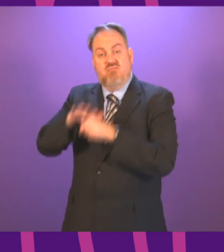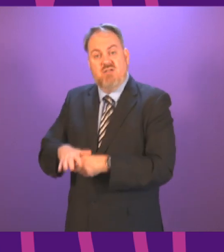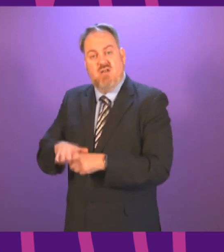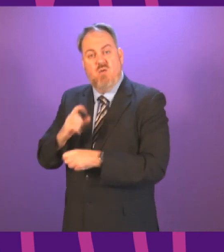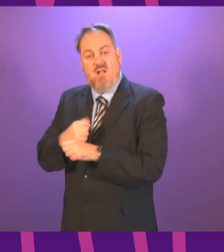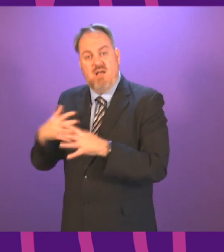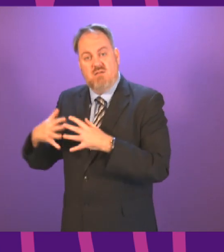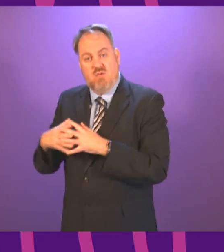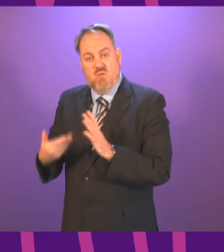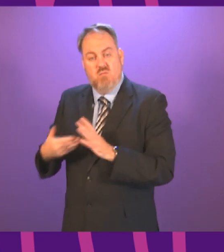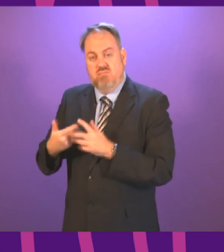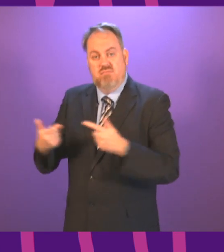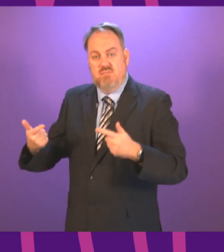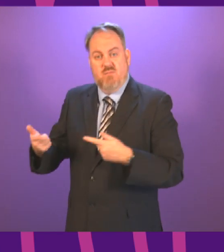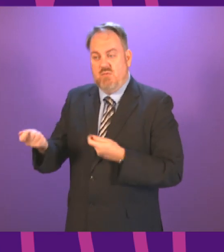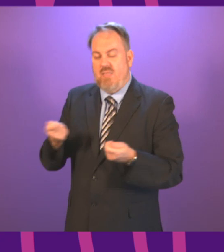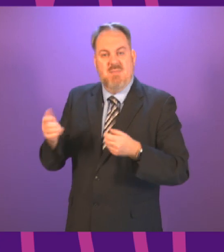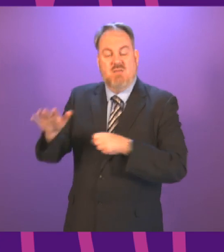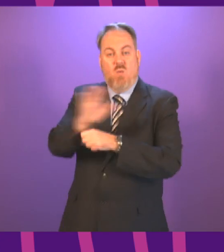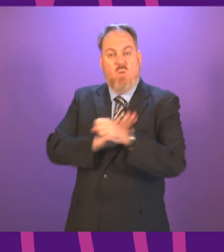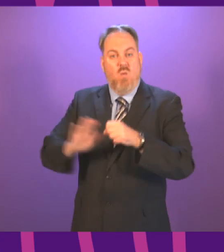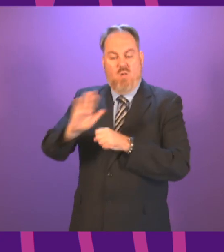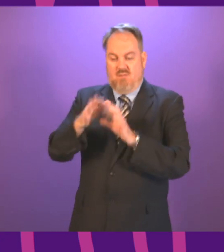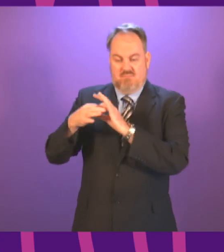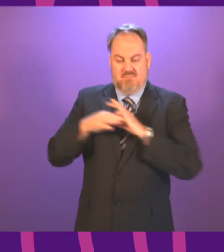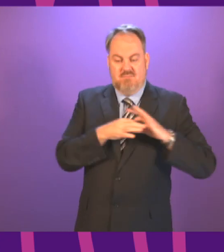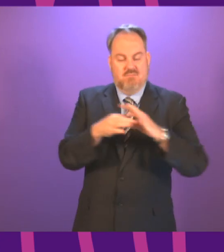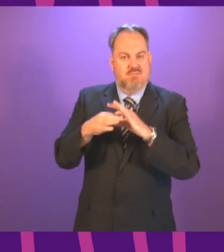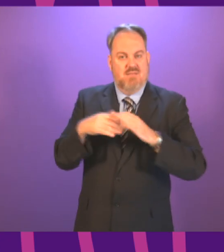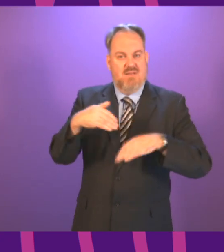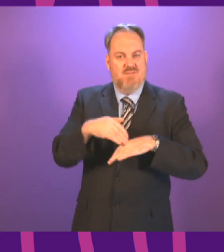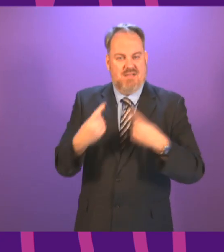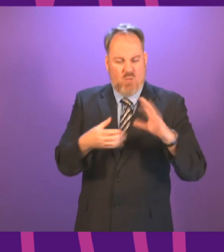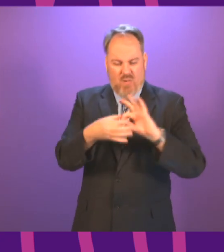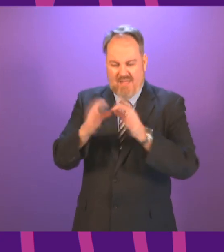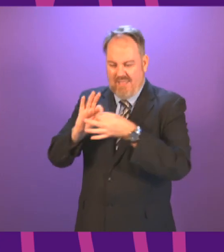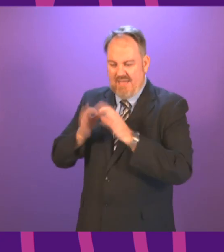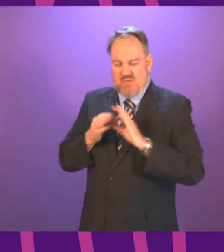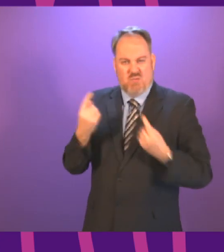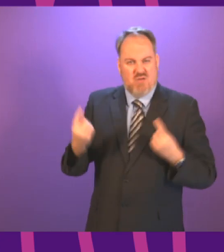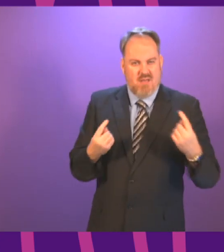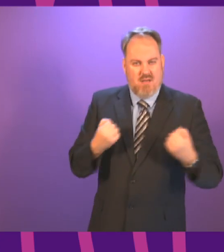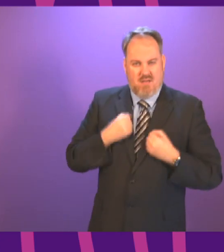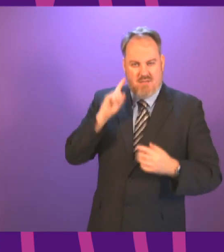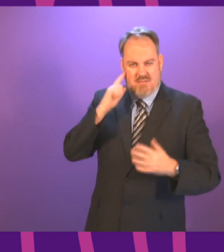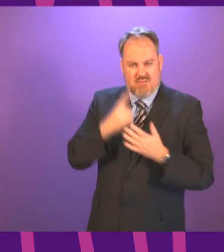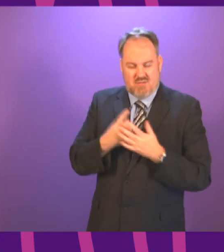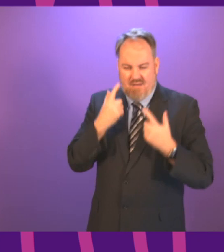be difficult for people in Inverclyde as well as for the whole network. Such decisions are carefully balanced.